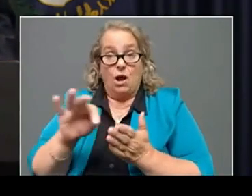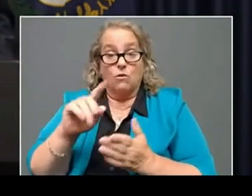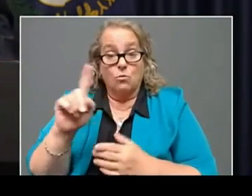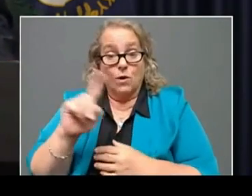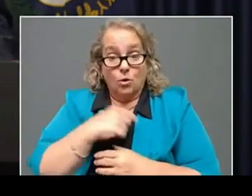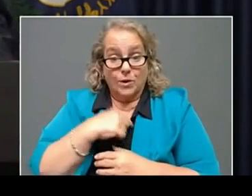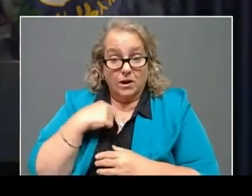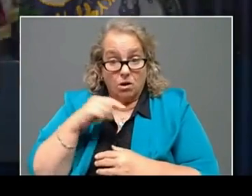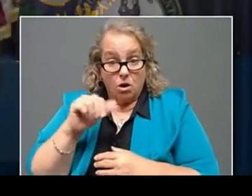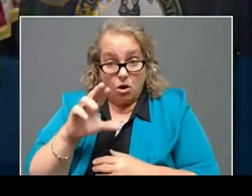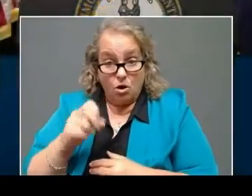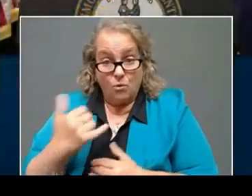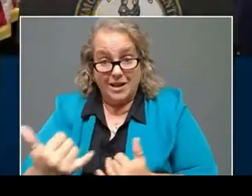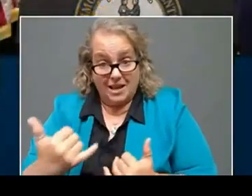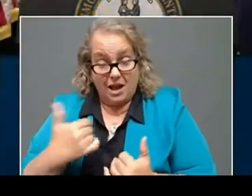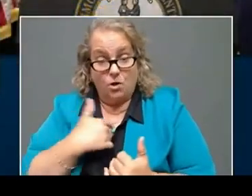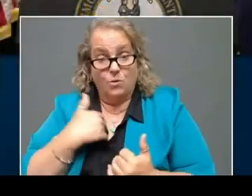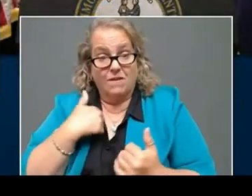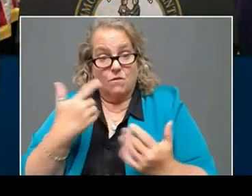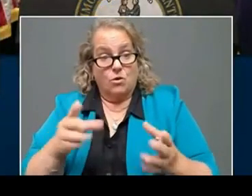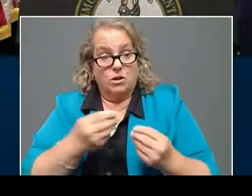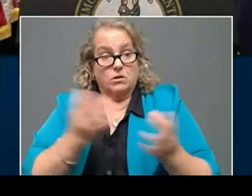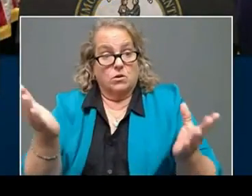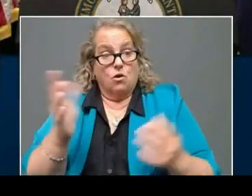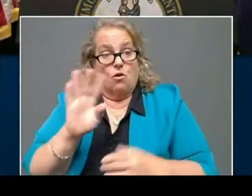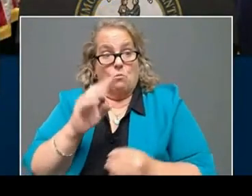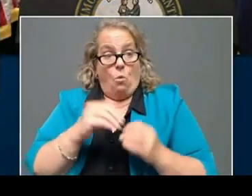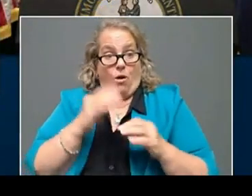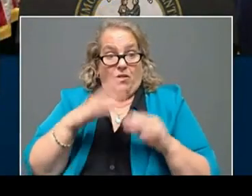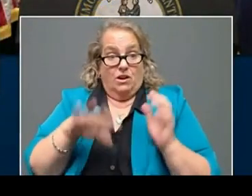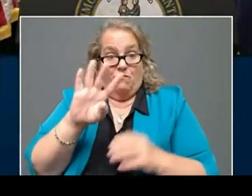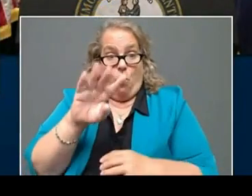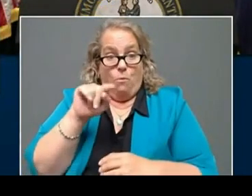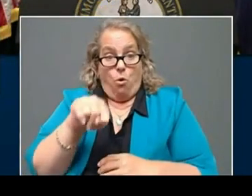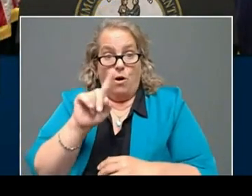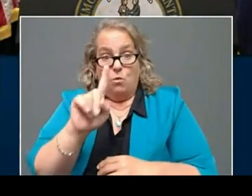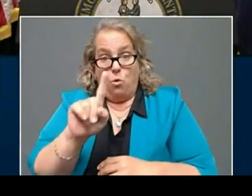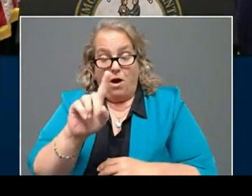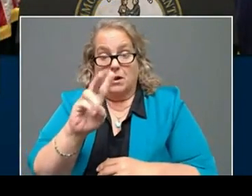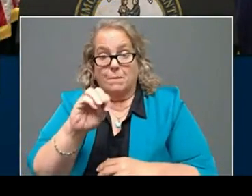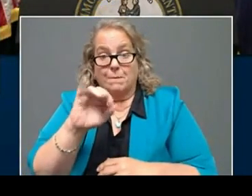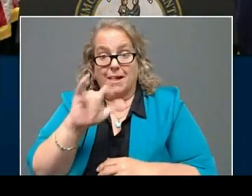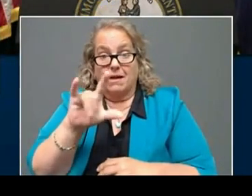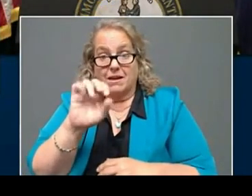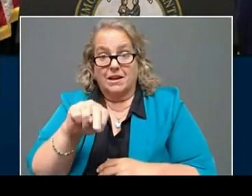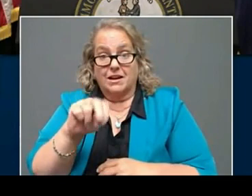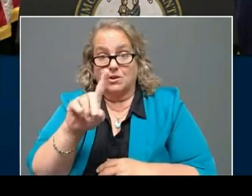administered more than 4.1 million doses. That's not it either. Um, of the